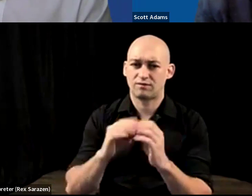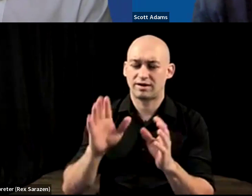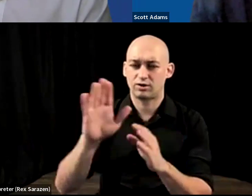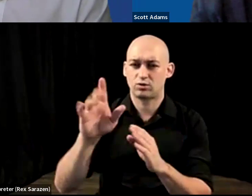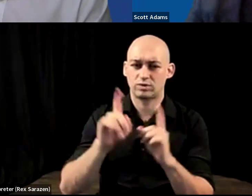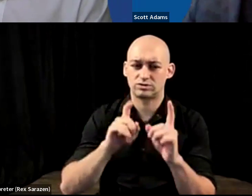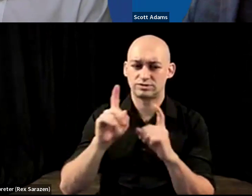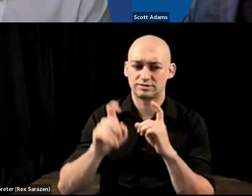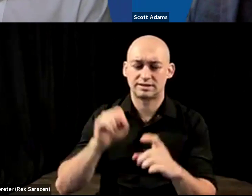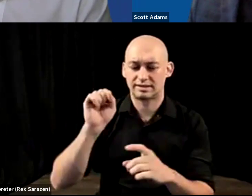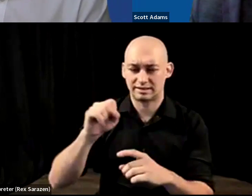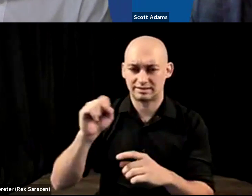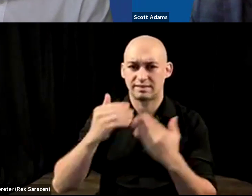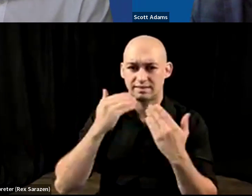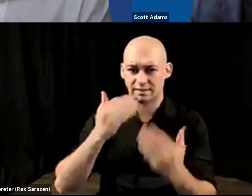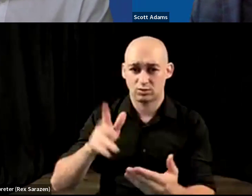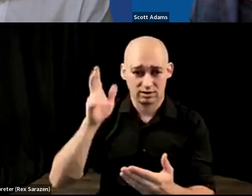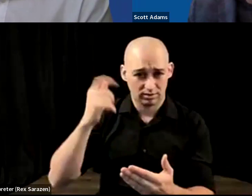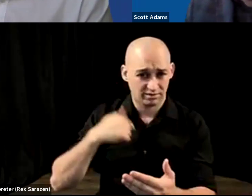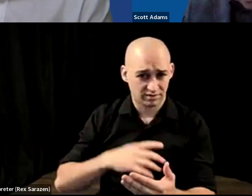Yes, thank you. Can you hear me okay? Yes.